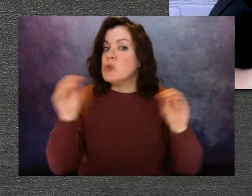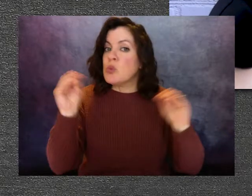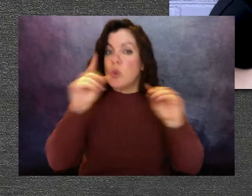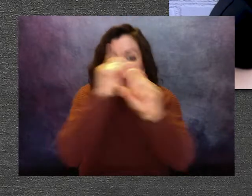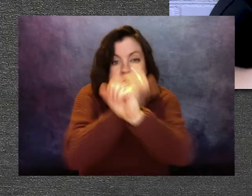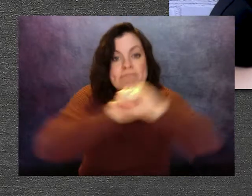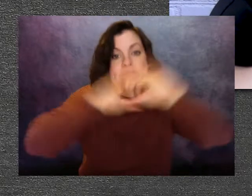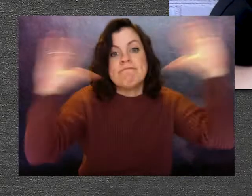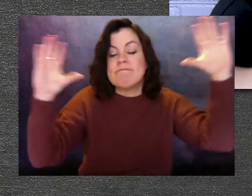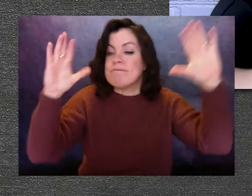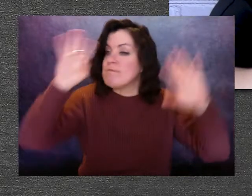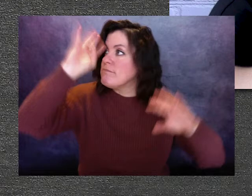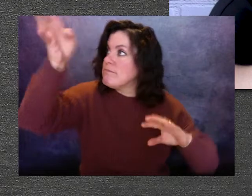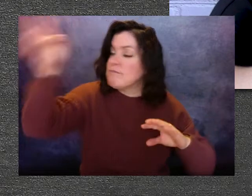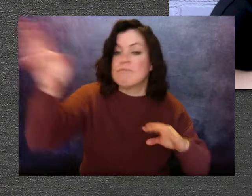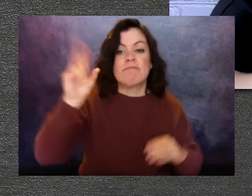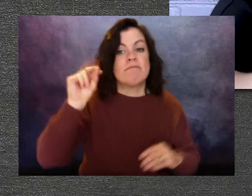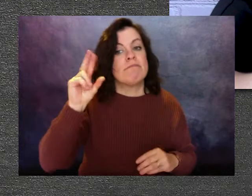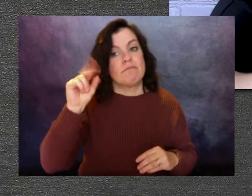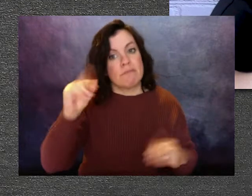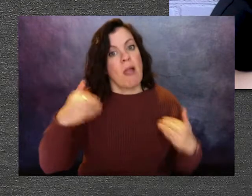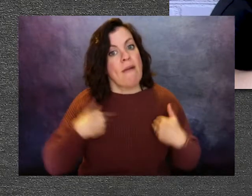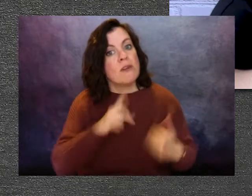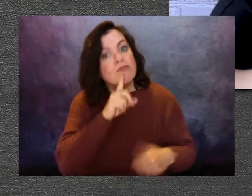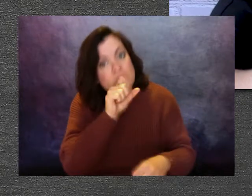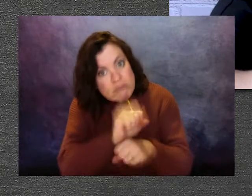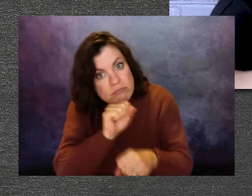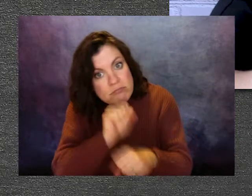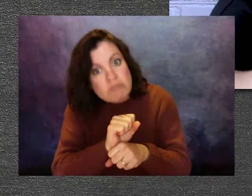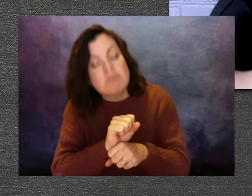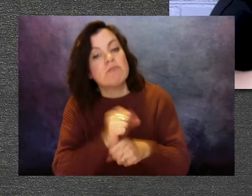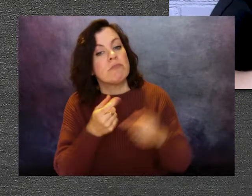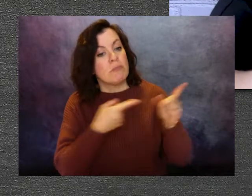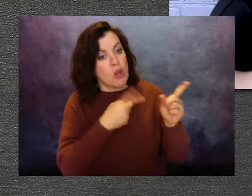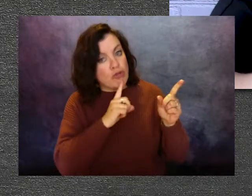And you can see there's a picture of a real veterinarian on the cover.